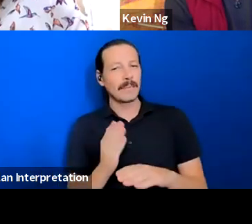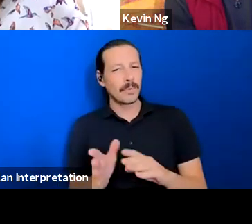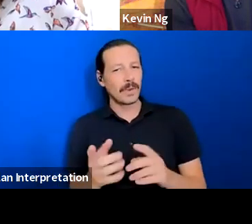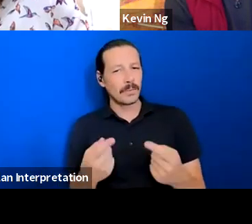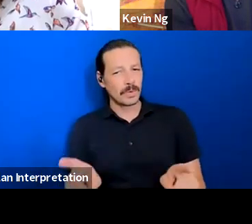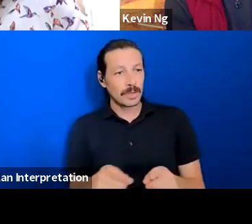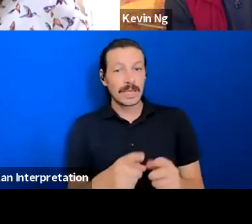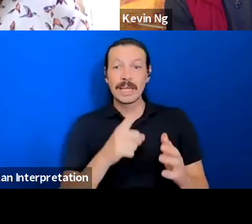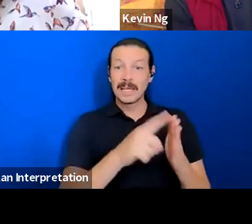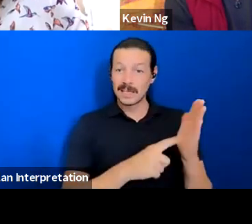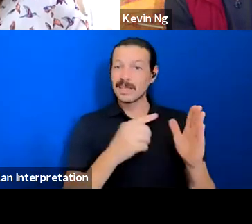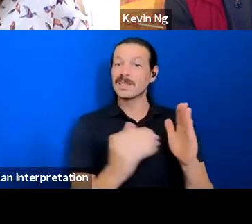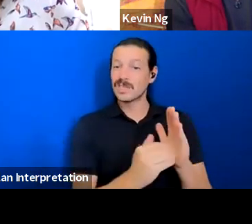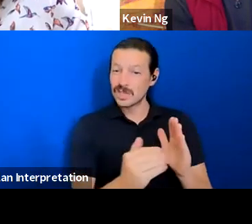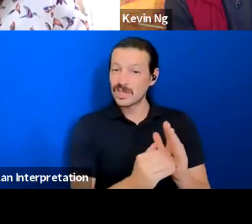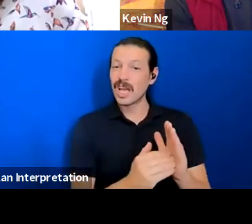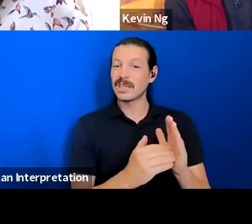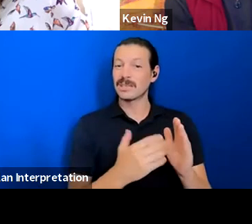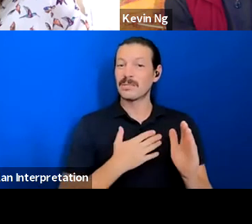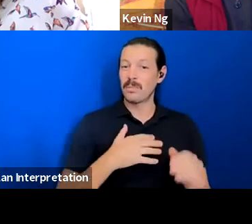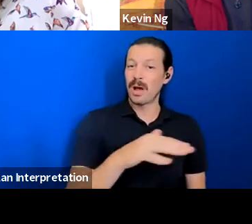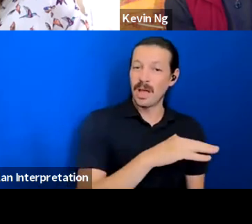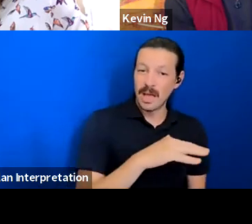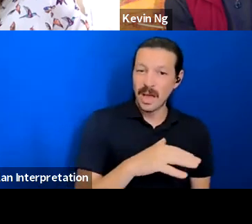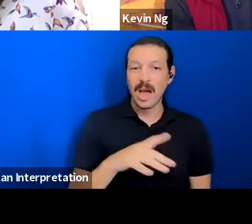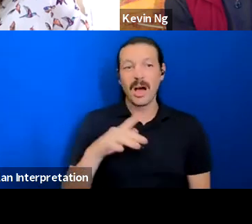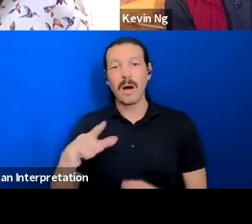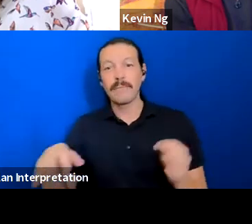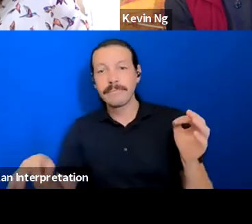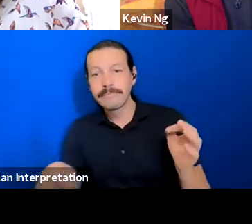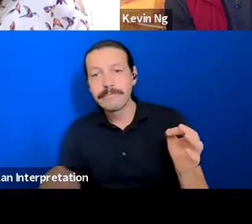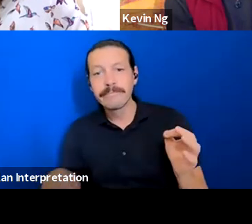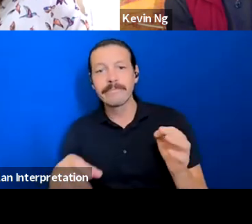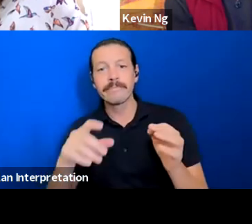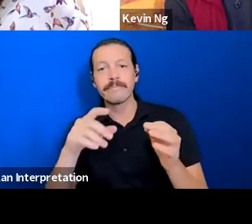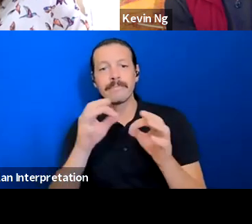baroque music very well and usually there'll be someone in the meeting that does and I'll usually